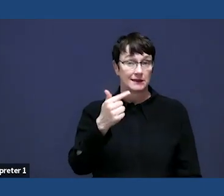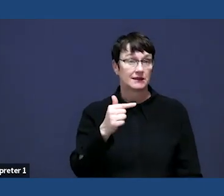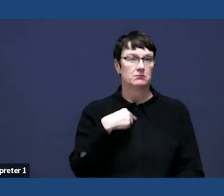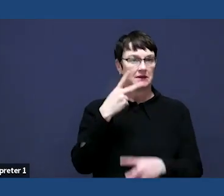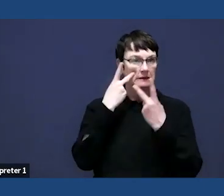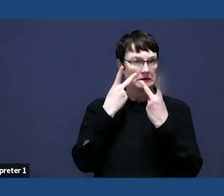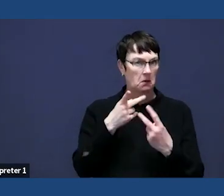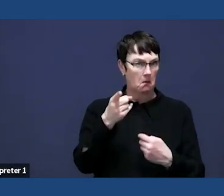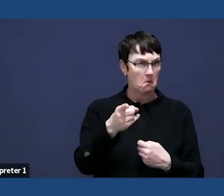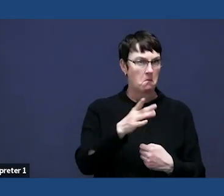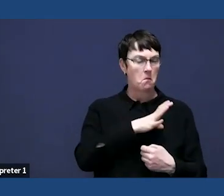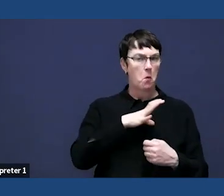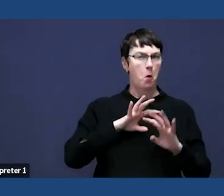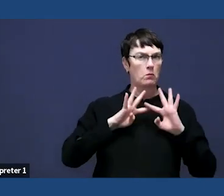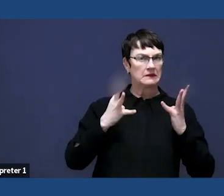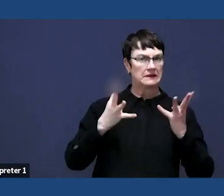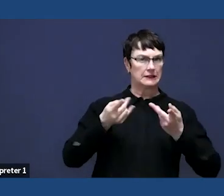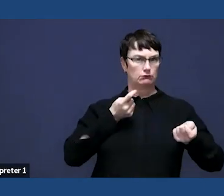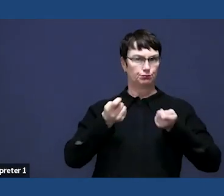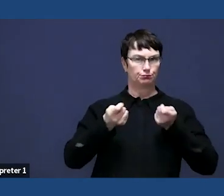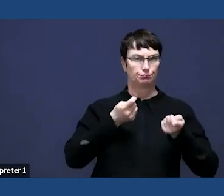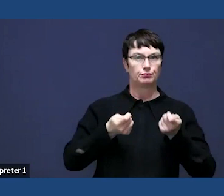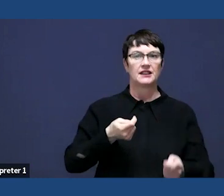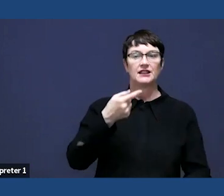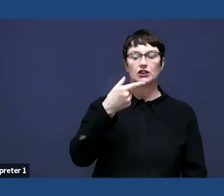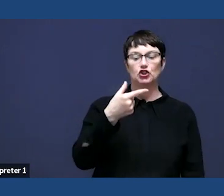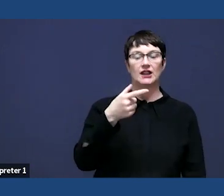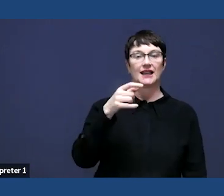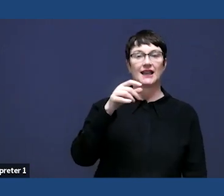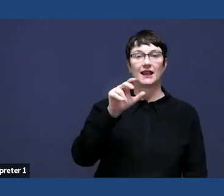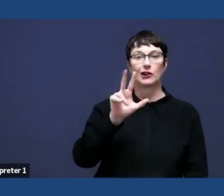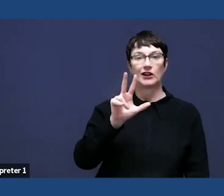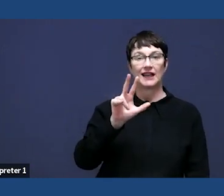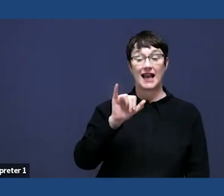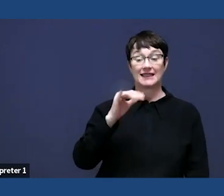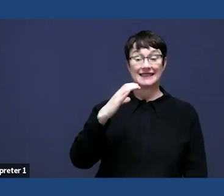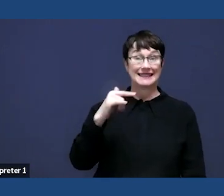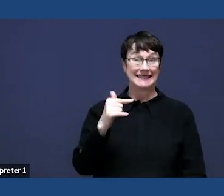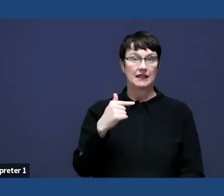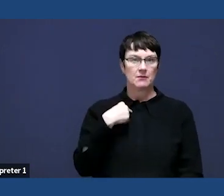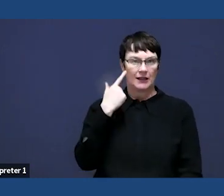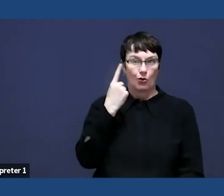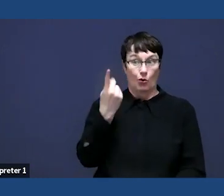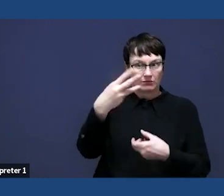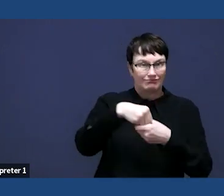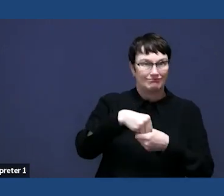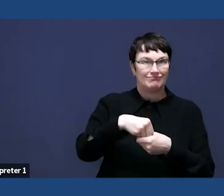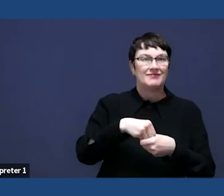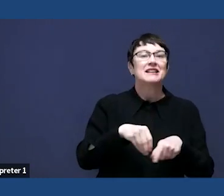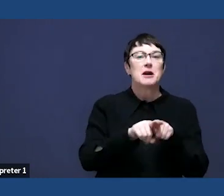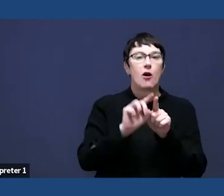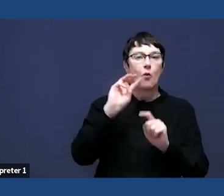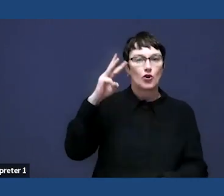We have a Summit where we enjoy another session at the same time on the same issues.